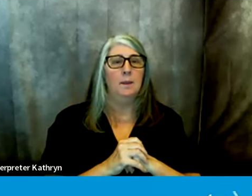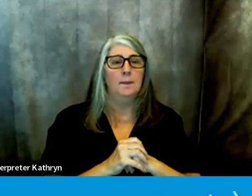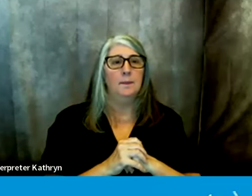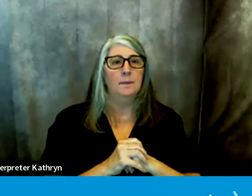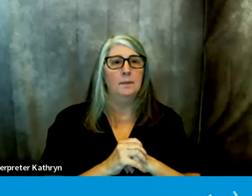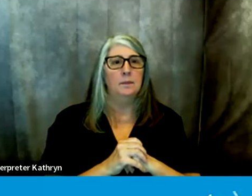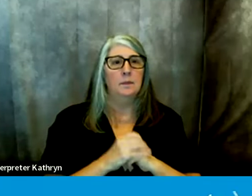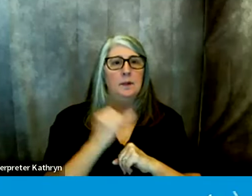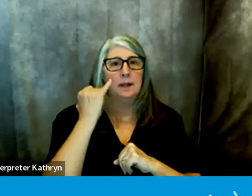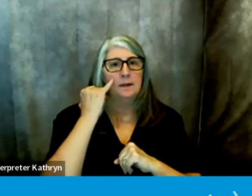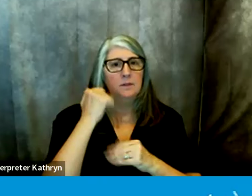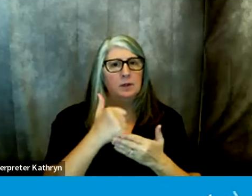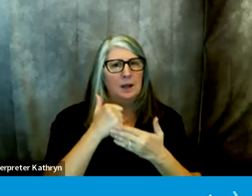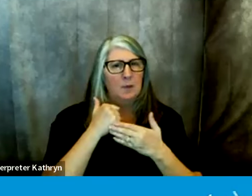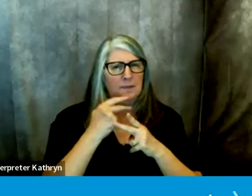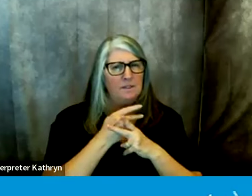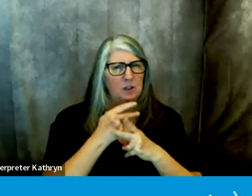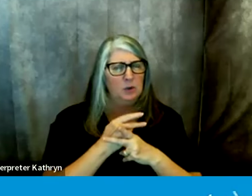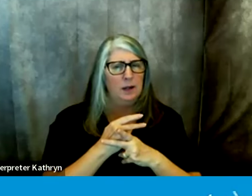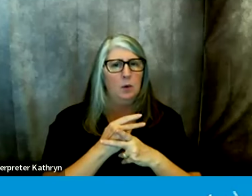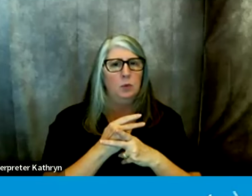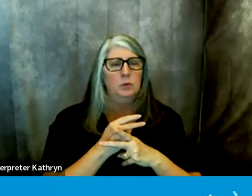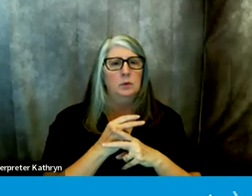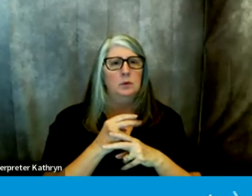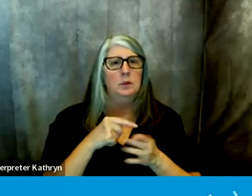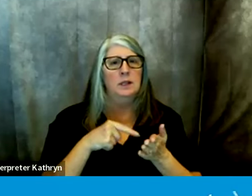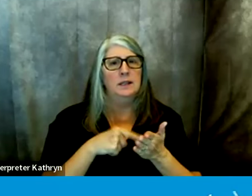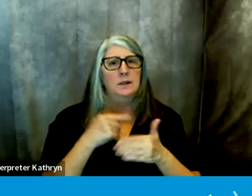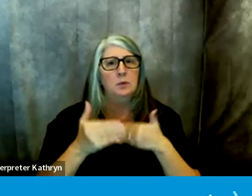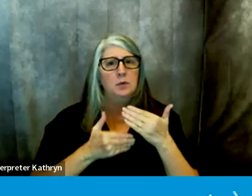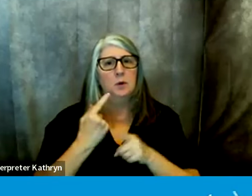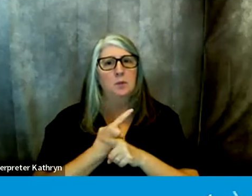if you can help me kind of figure this out. Is this procedure appropriate or suitable